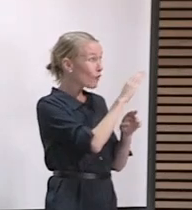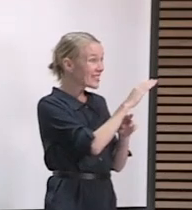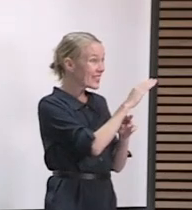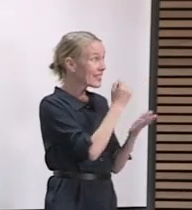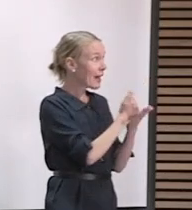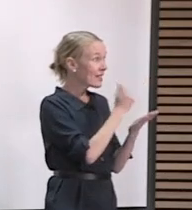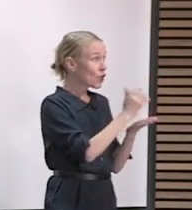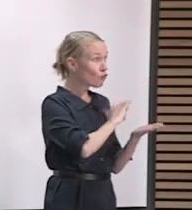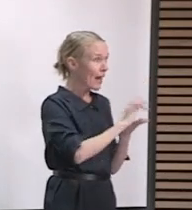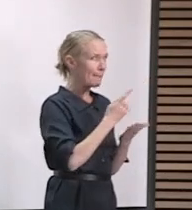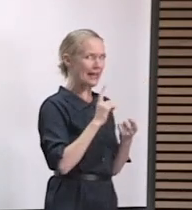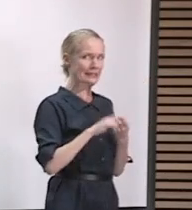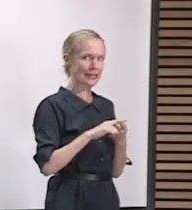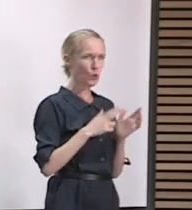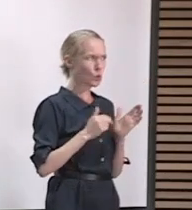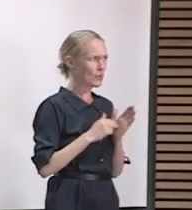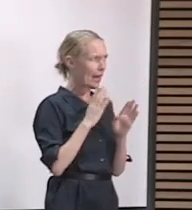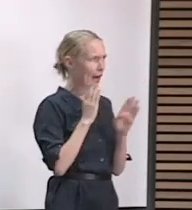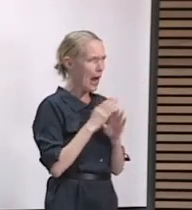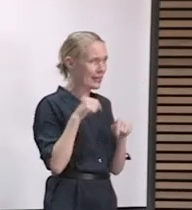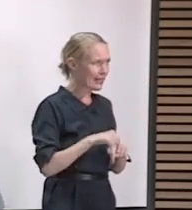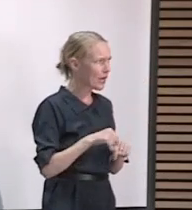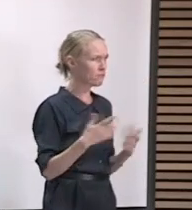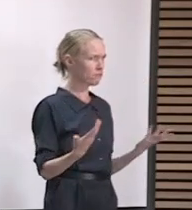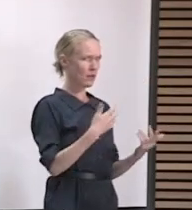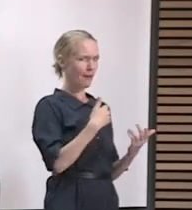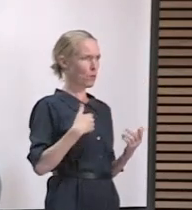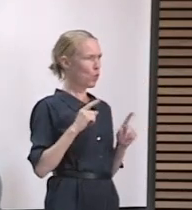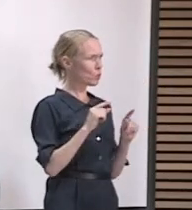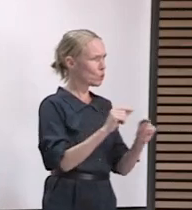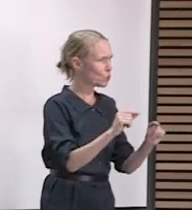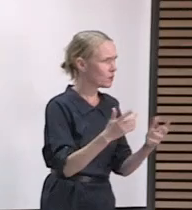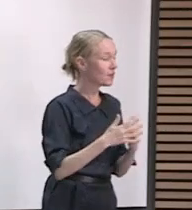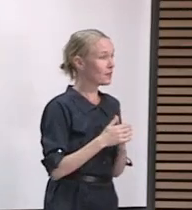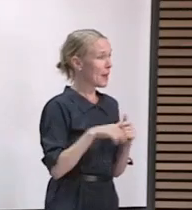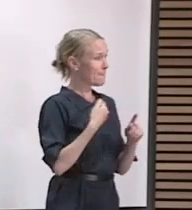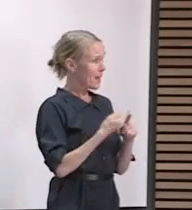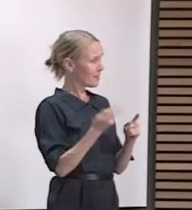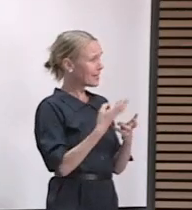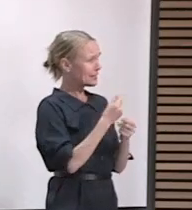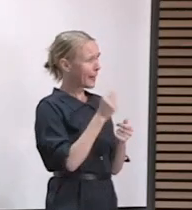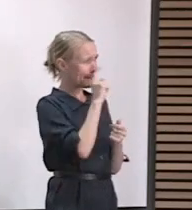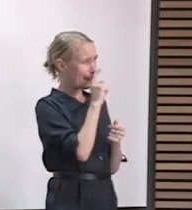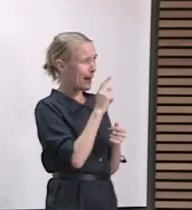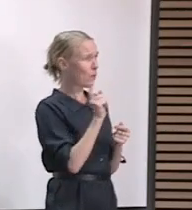community? Many of them are hiding. On top of that, many in the community are worried about their jobs, and a